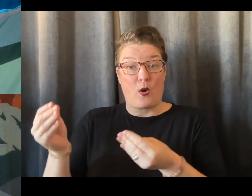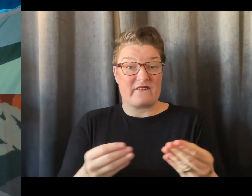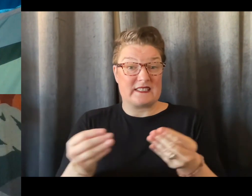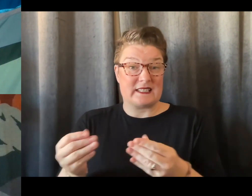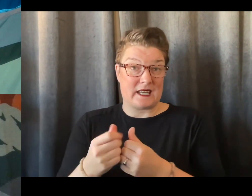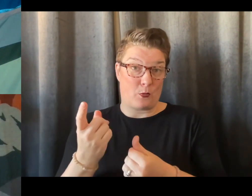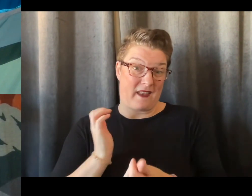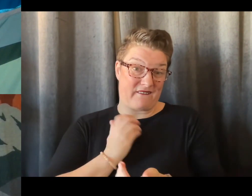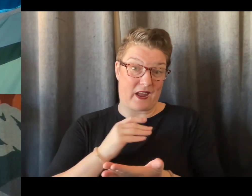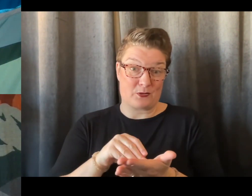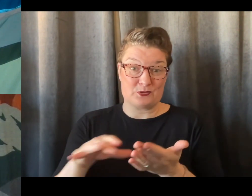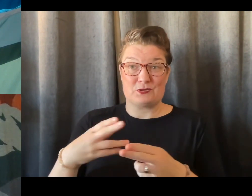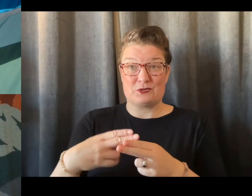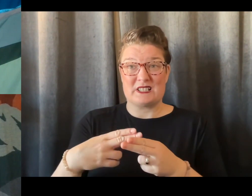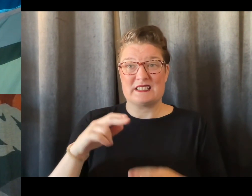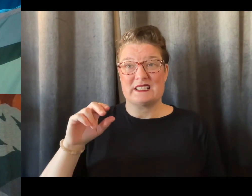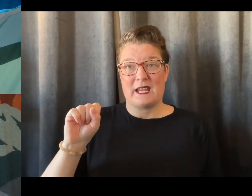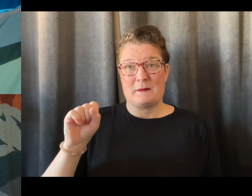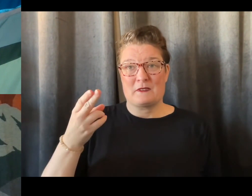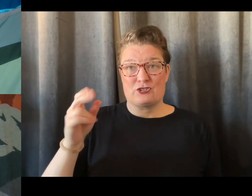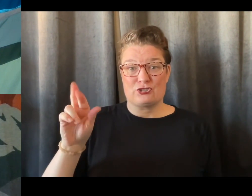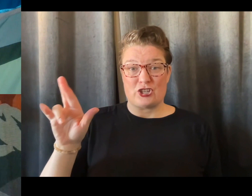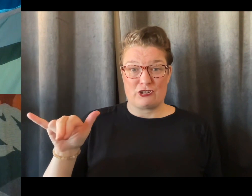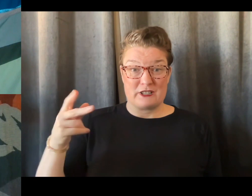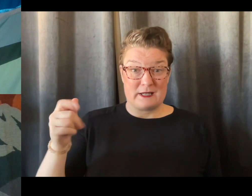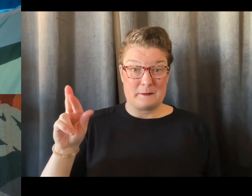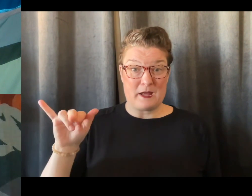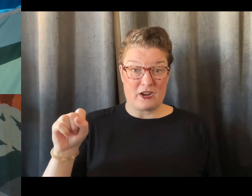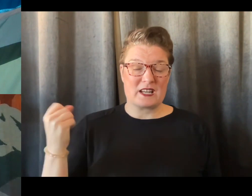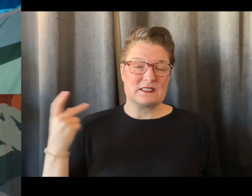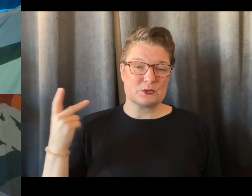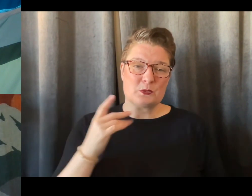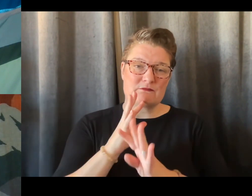Sherry Paris, where we recited part of the original Lamentations, the Eicha,